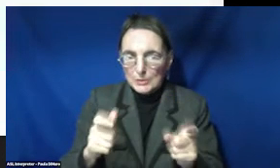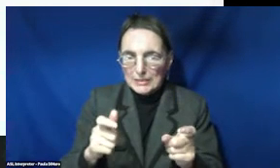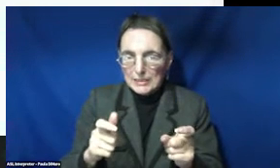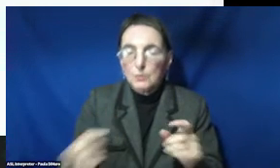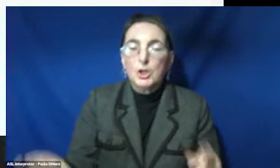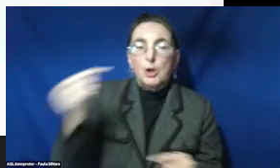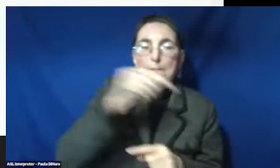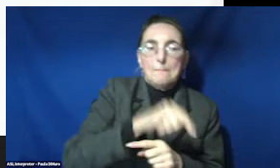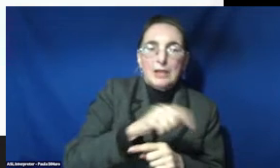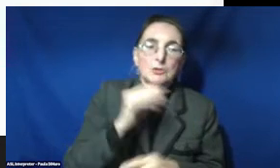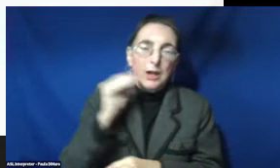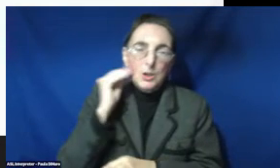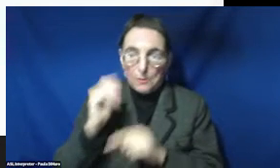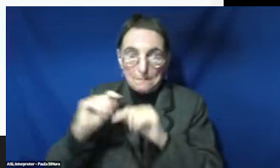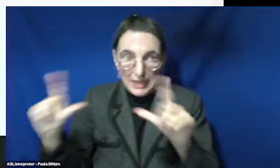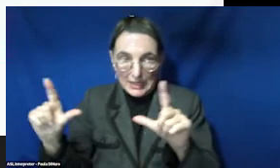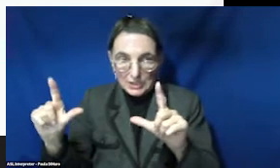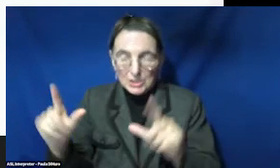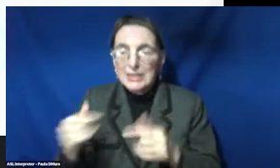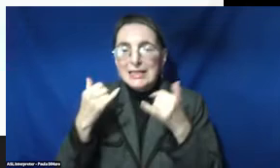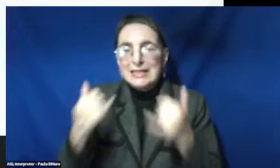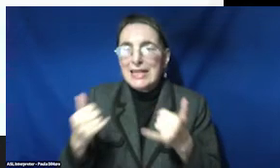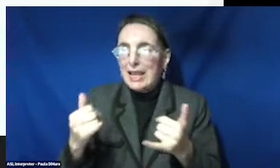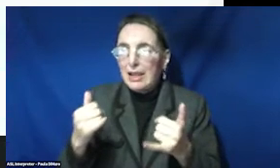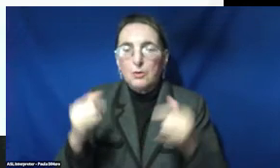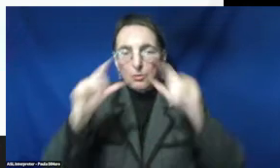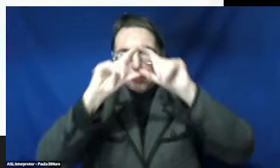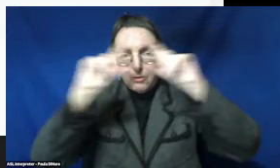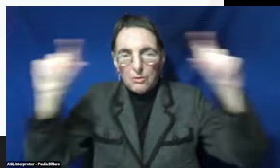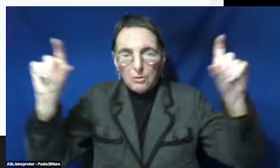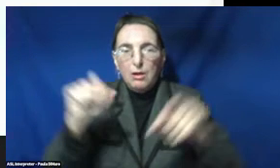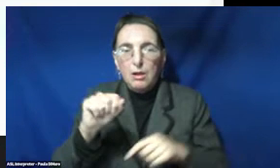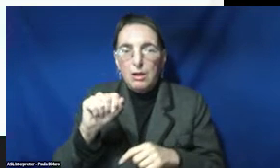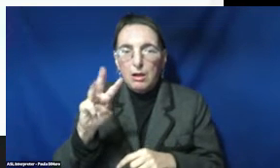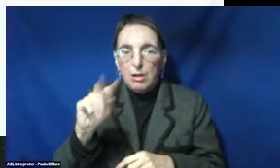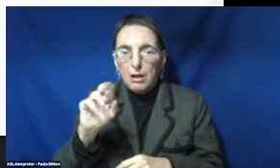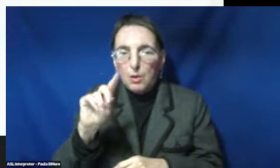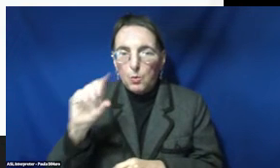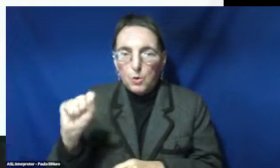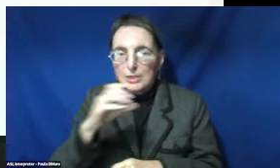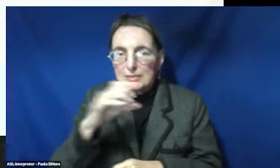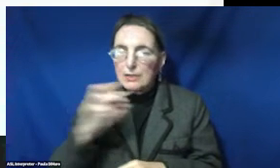And I want to go now to Awards and Reporting. So we have all these wonderful links here, Notifications & Requests